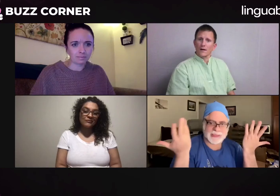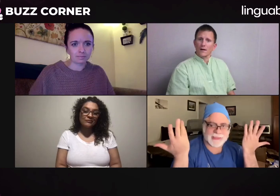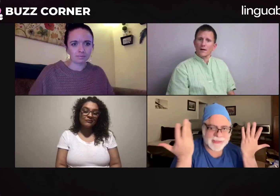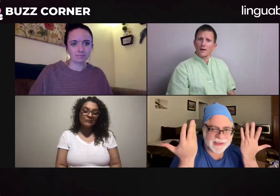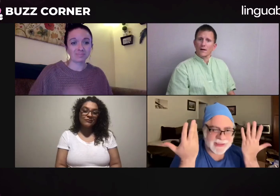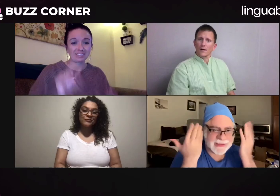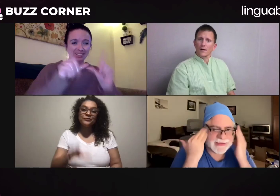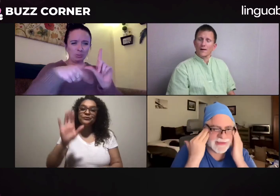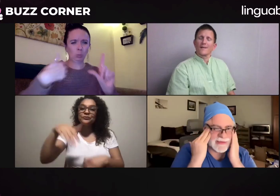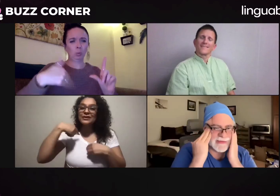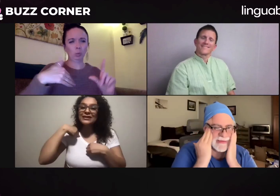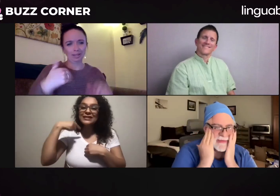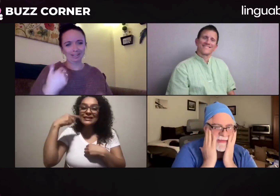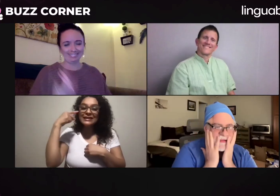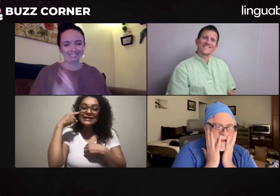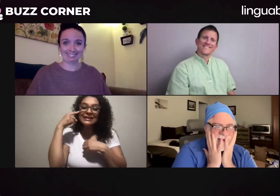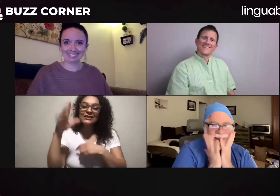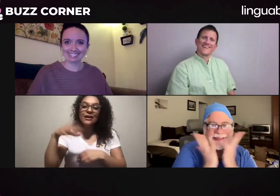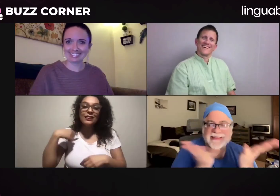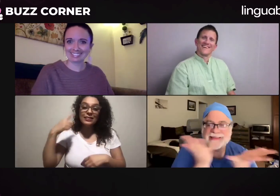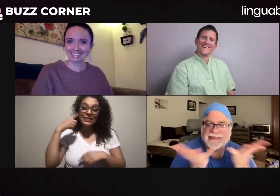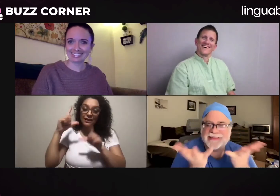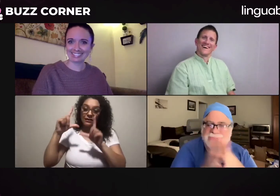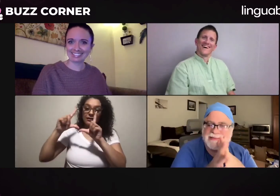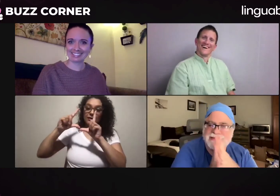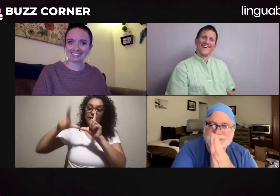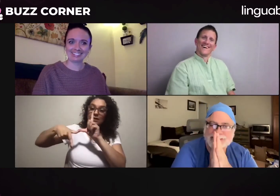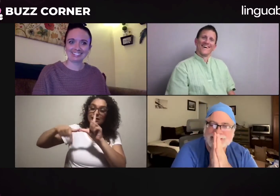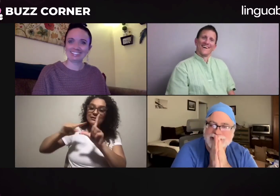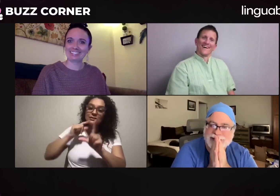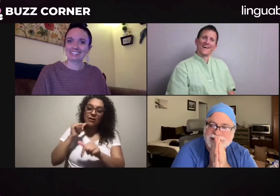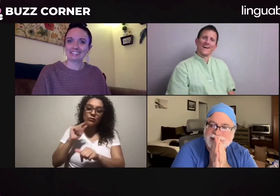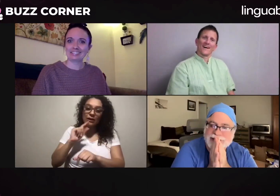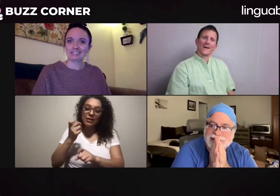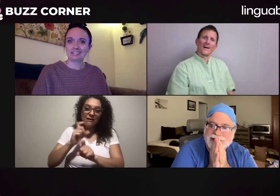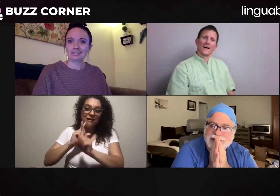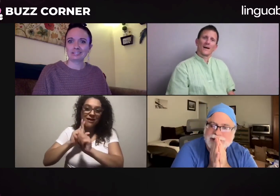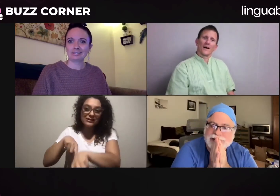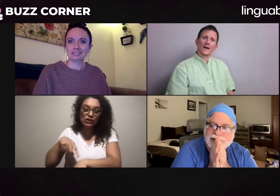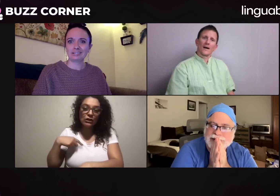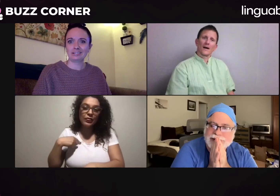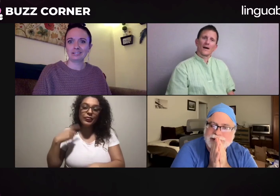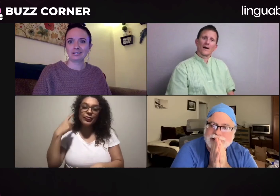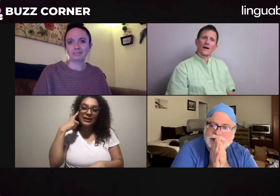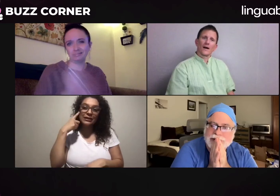But I'm thinking maybe revocation of certification might, you know, fix that behavior.